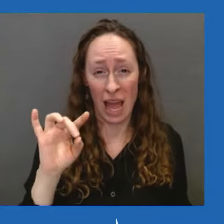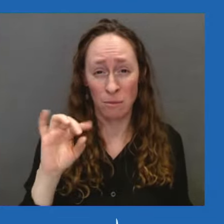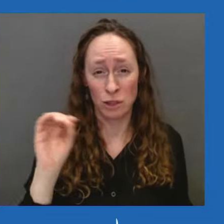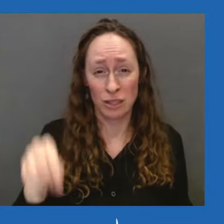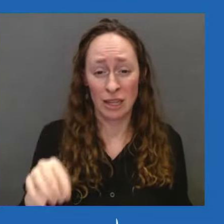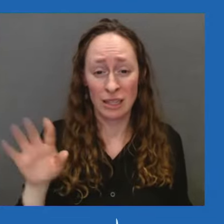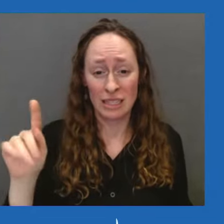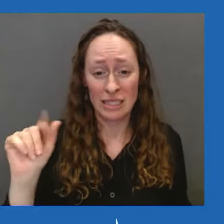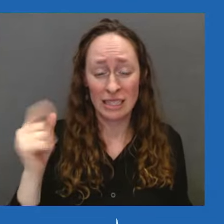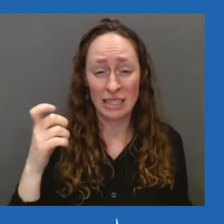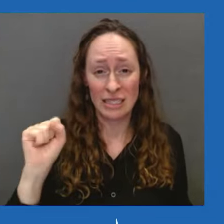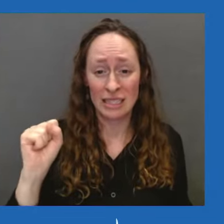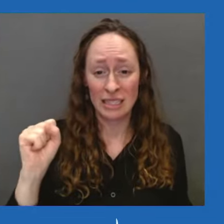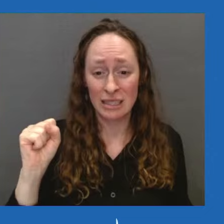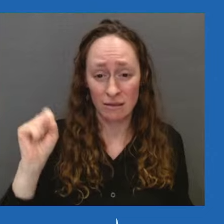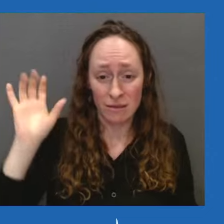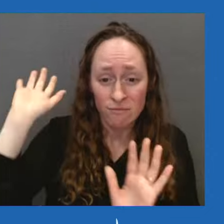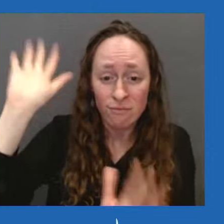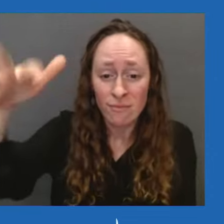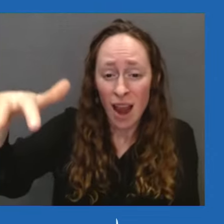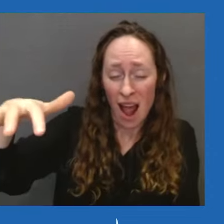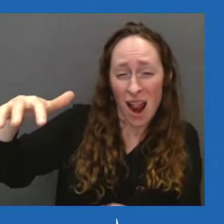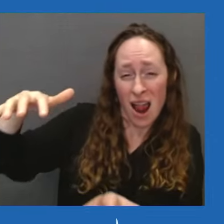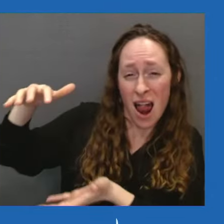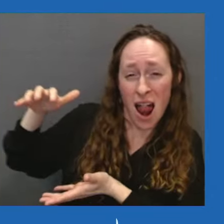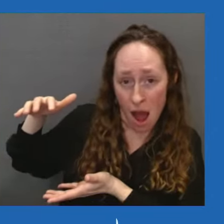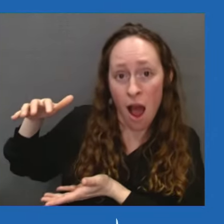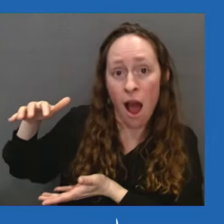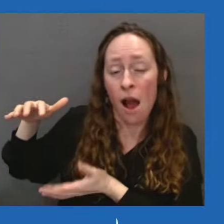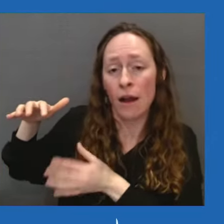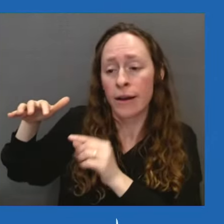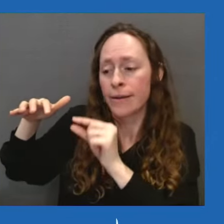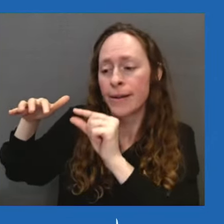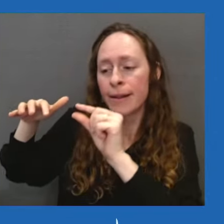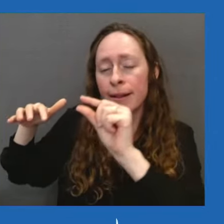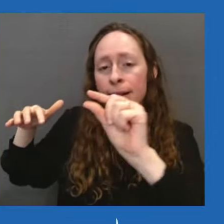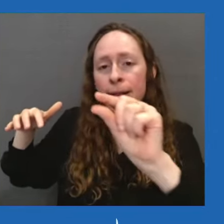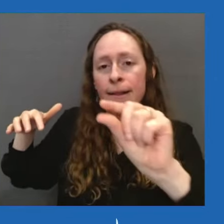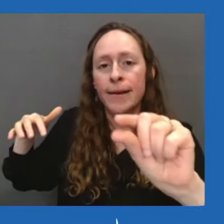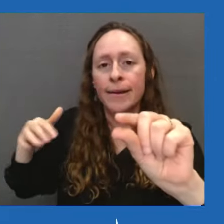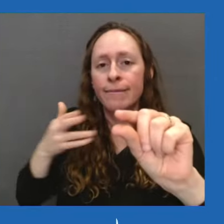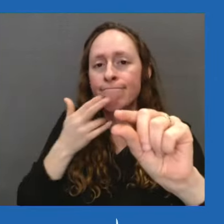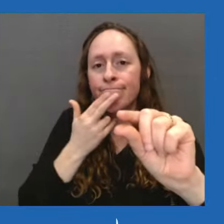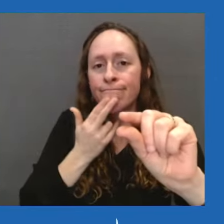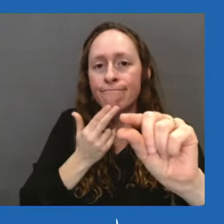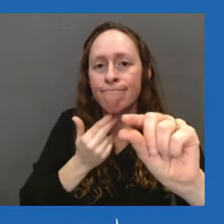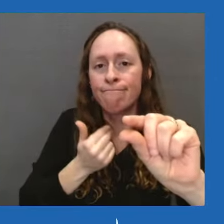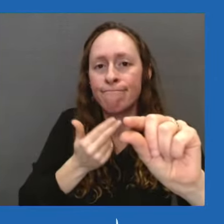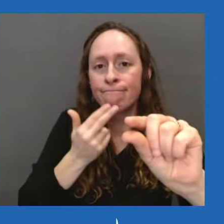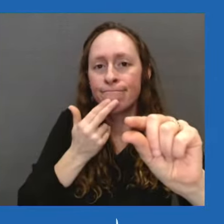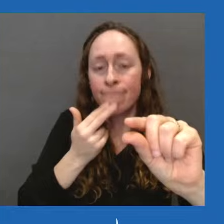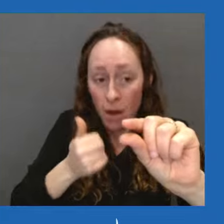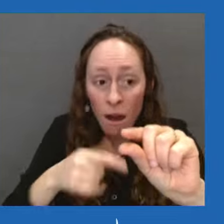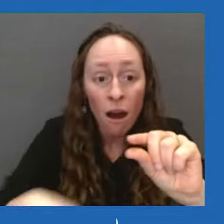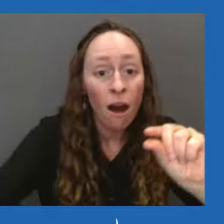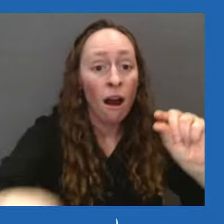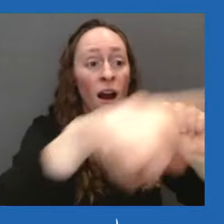Raise your hand if you pay more than 8 percent. Every one of you do. I'm serious. Think about this. I mean, just think about it.